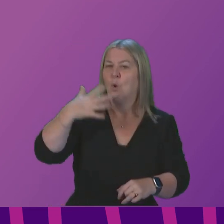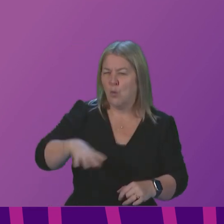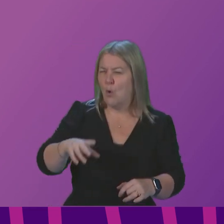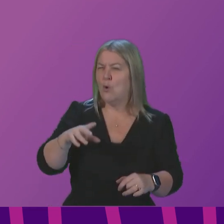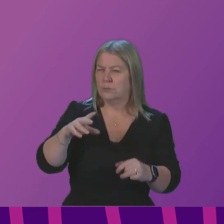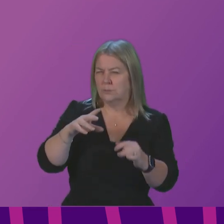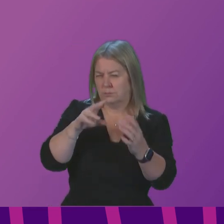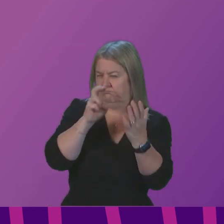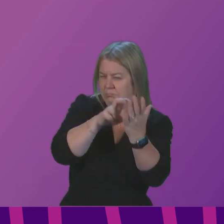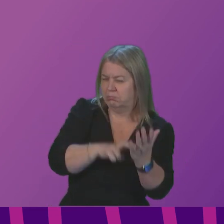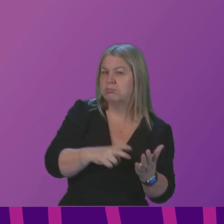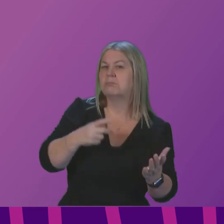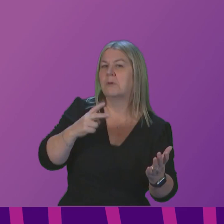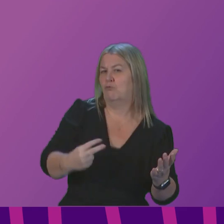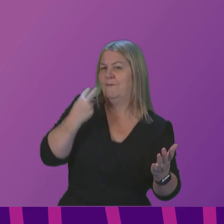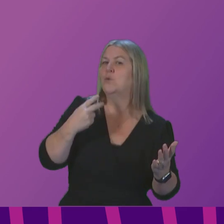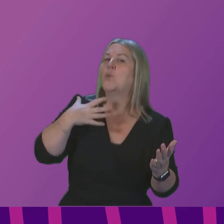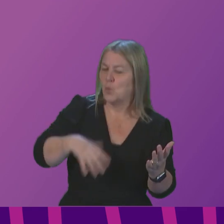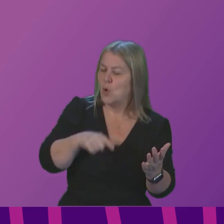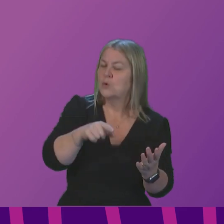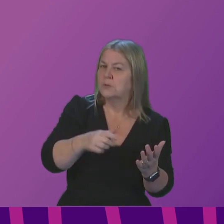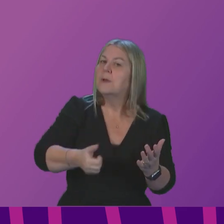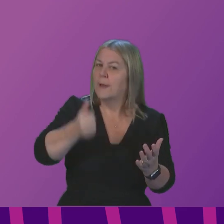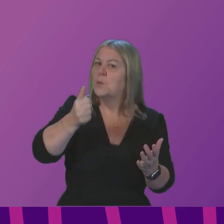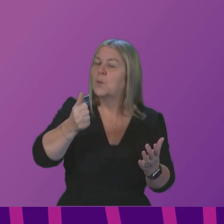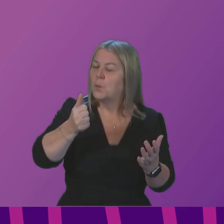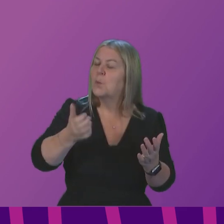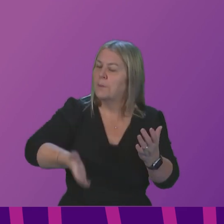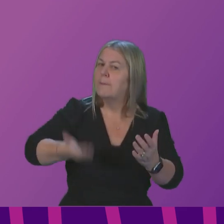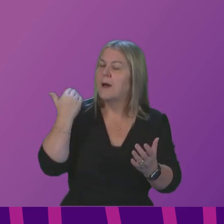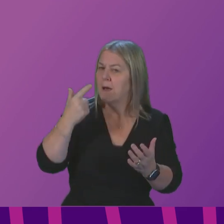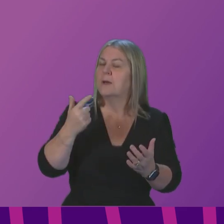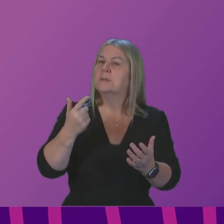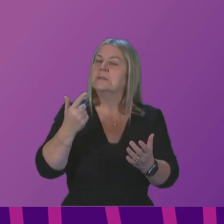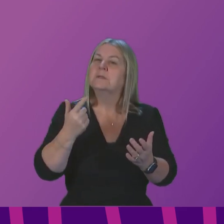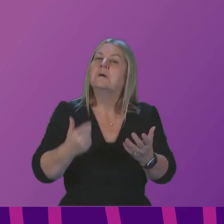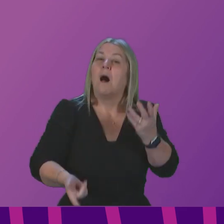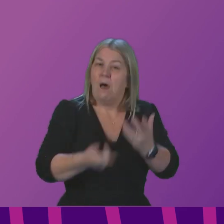carried out in relation to earlier issues at the Queen Elizabeth, so it is a reasonable